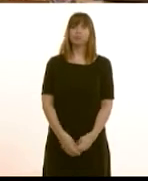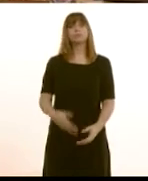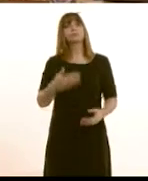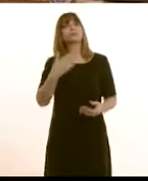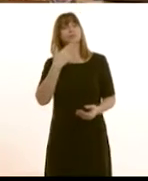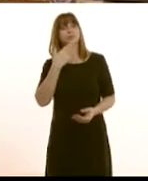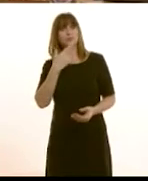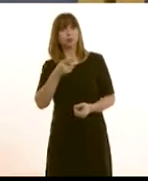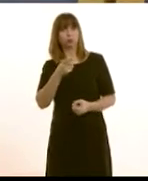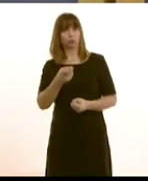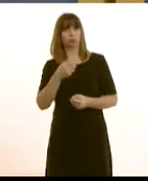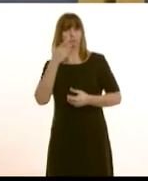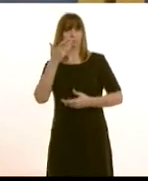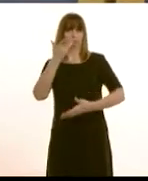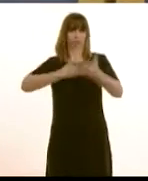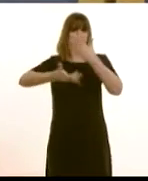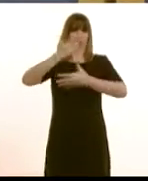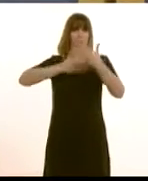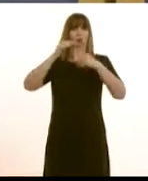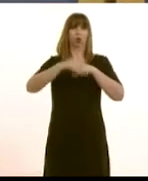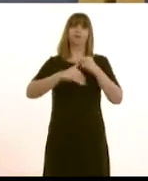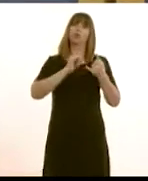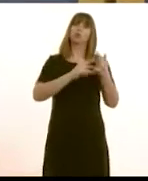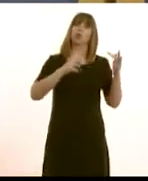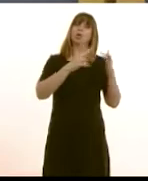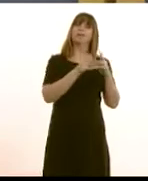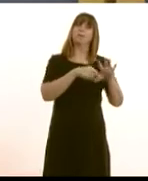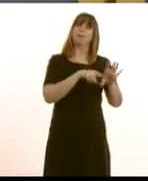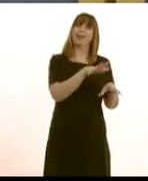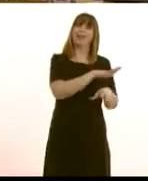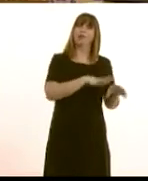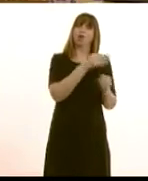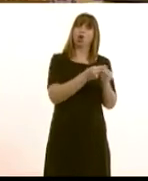am economi rhanbarth bae Abertawe? OAQ(4)2669(FM) Carwyn Jones: The economy of the Swansea bay